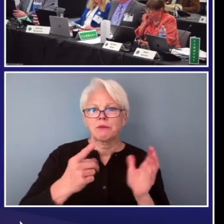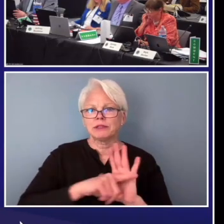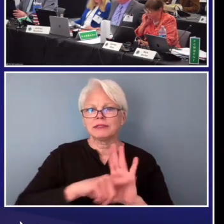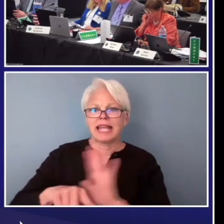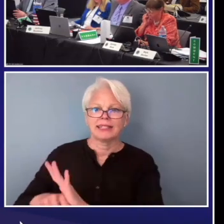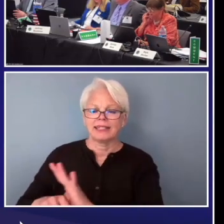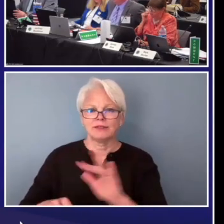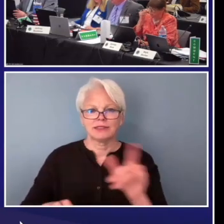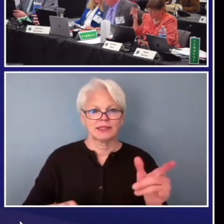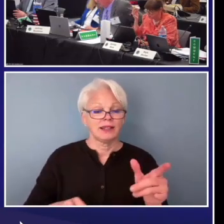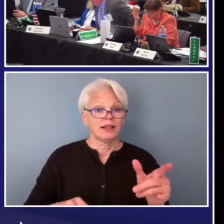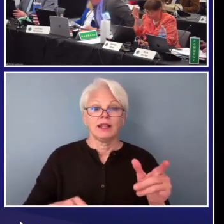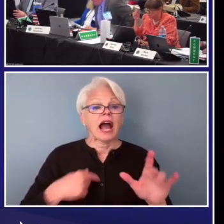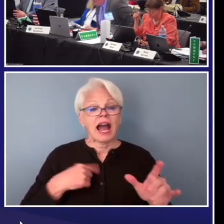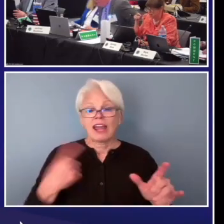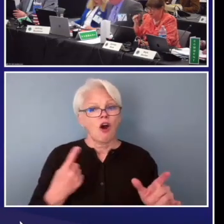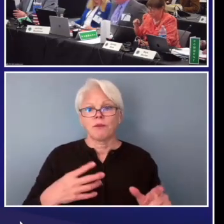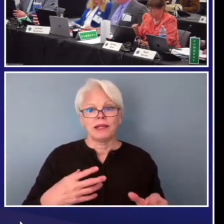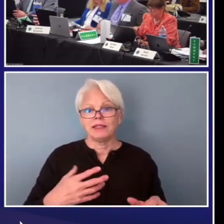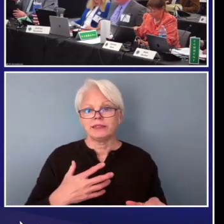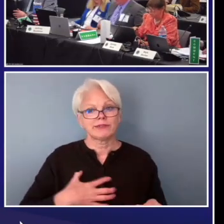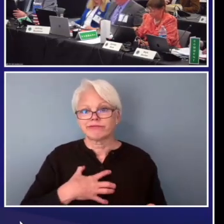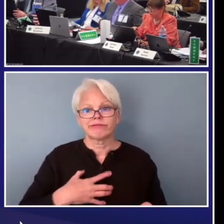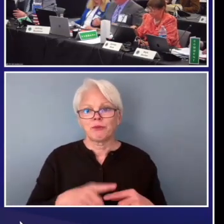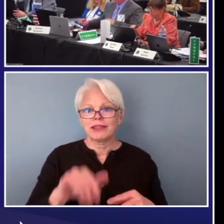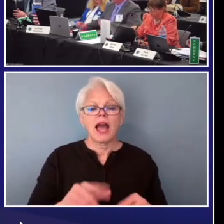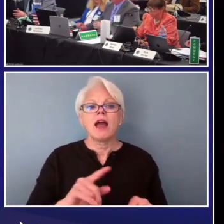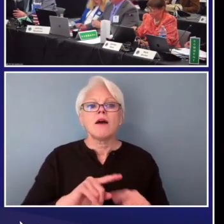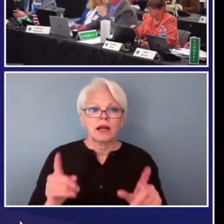which I always have issue with. Um, but there's a place, a couple places in this section